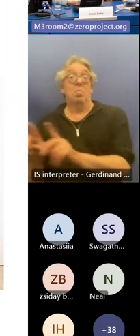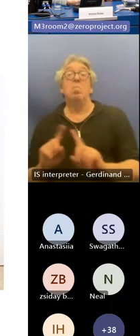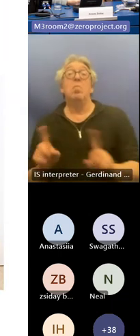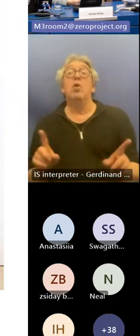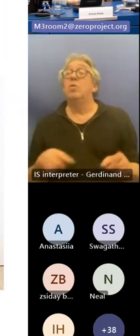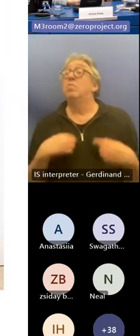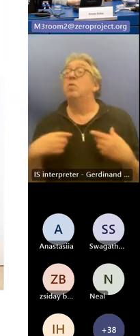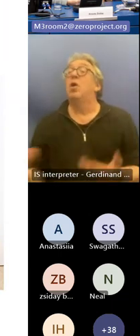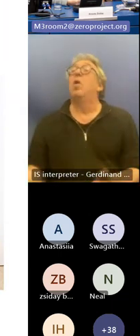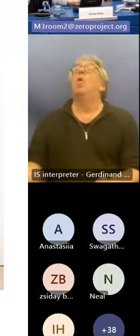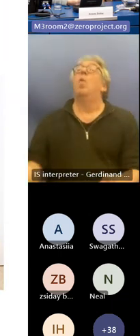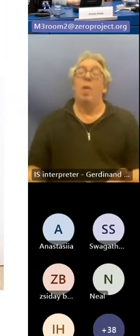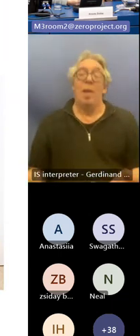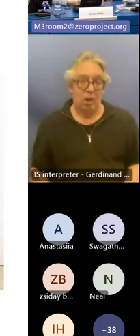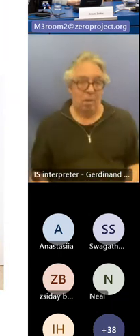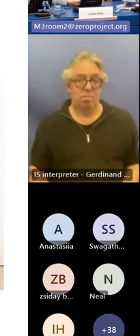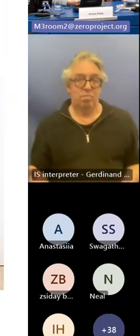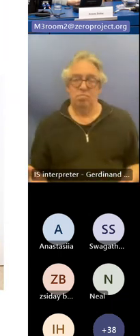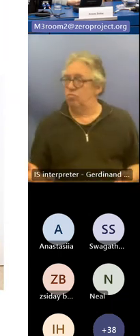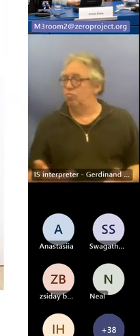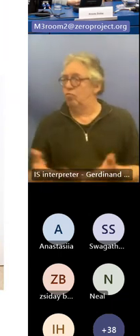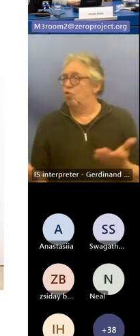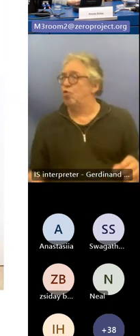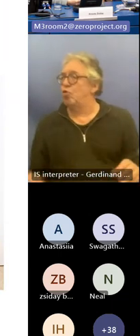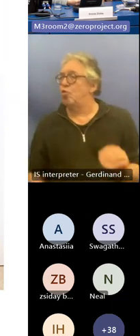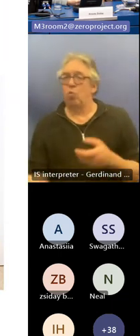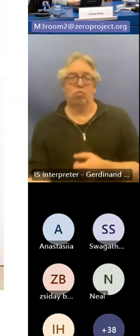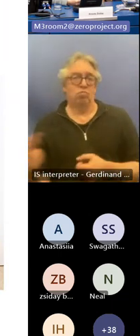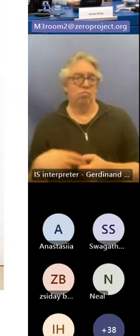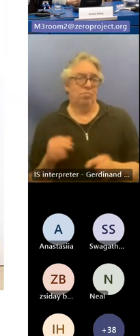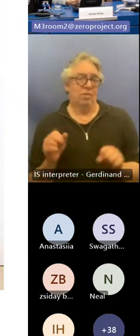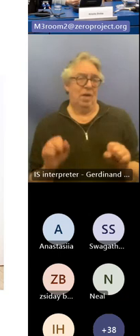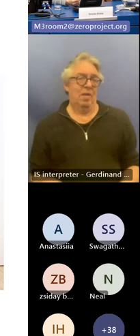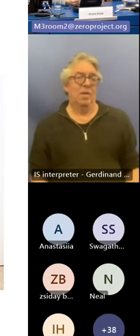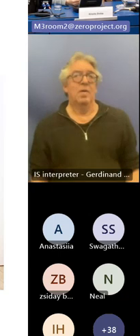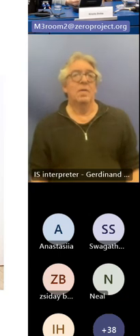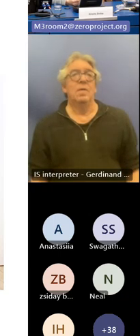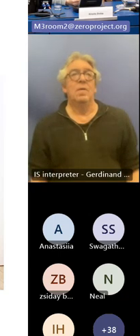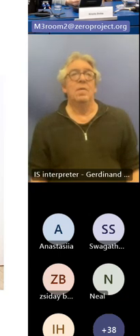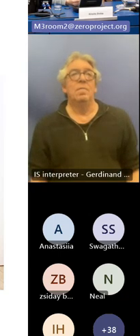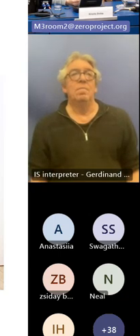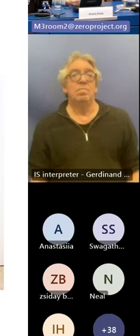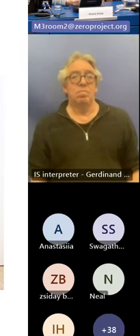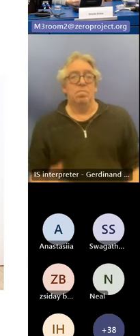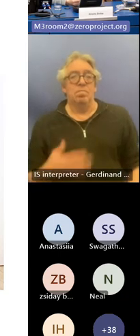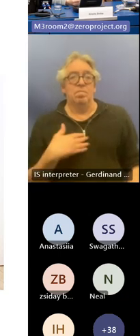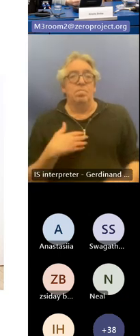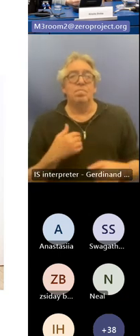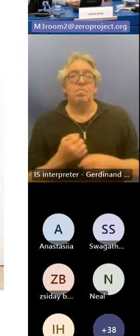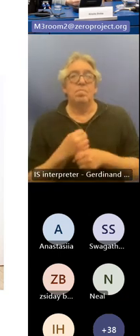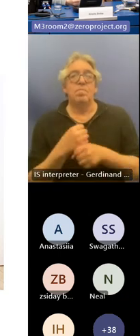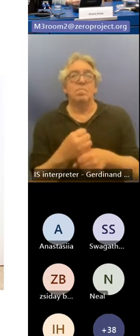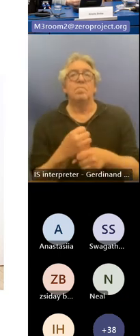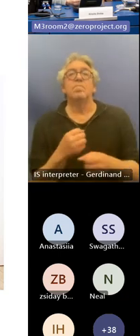for them to join. Why we can do this is because the organisation I am representing has 30 years